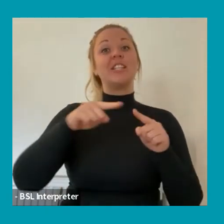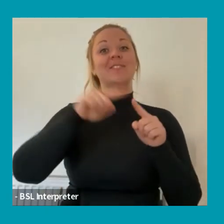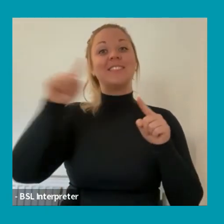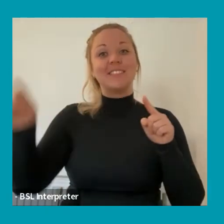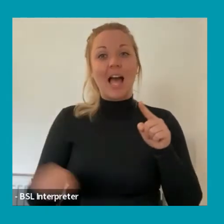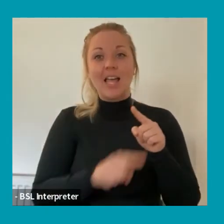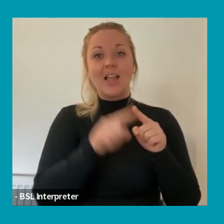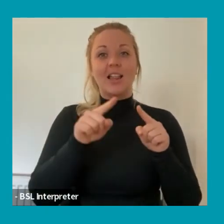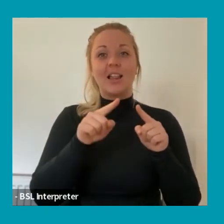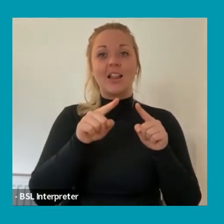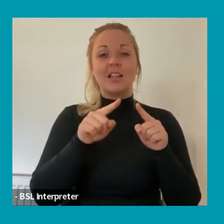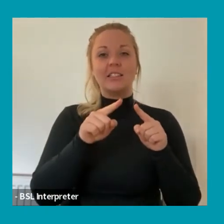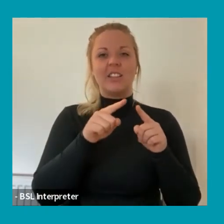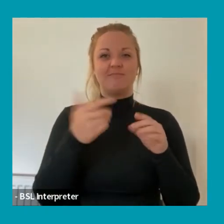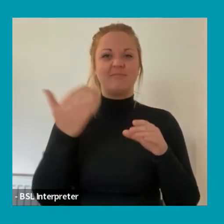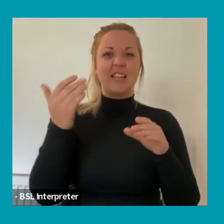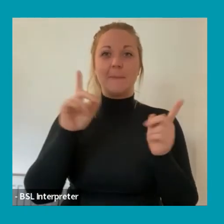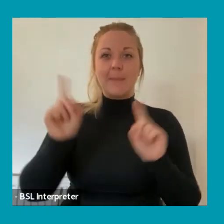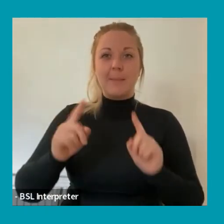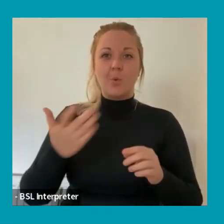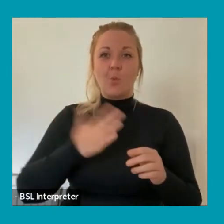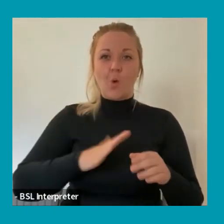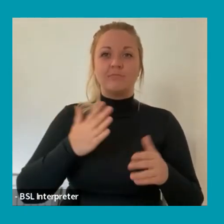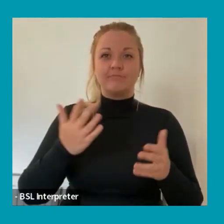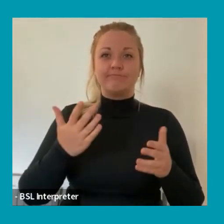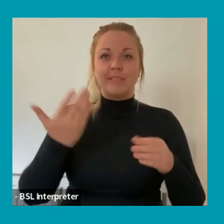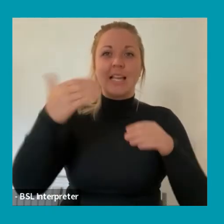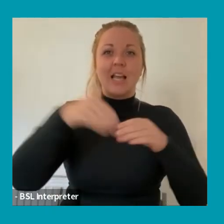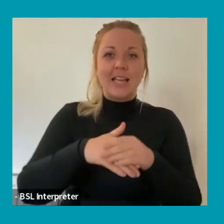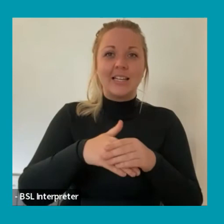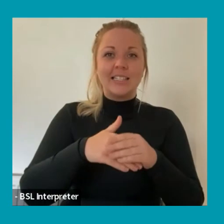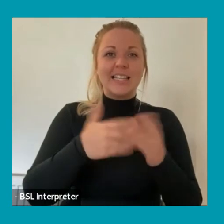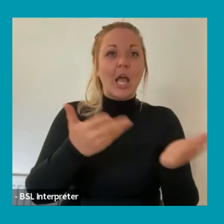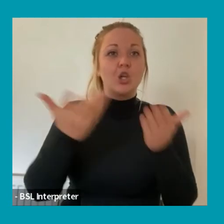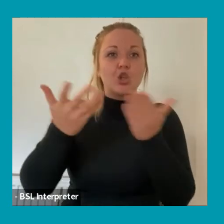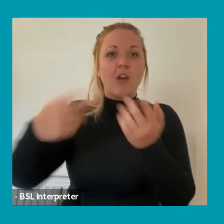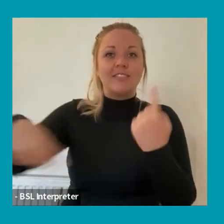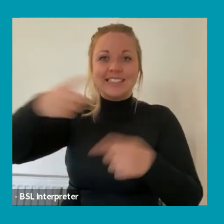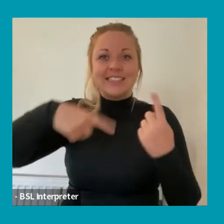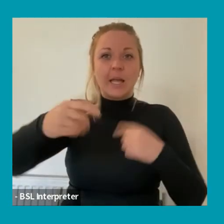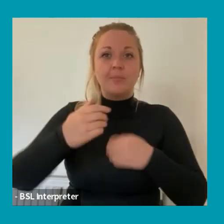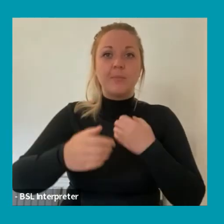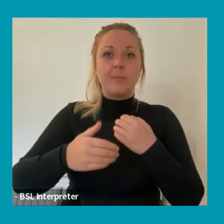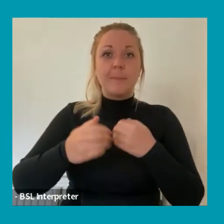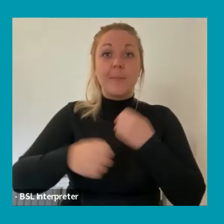engagement And encourage people to participate, even more. Yeah, for sure.